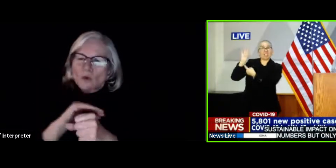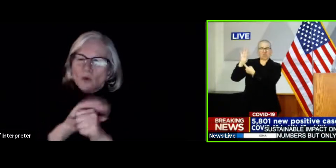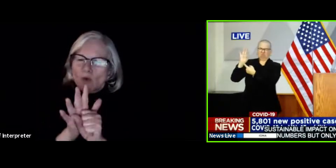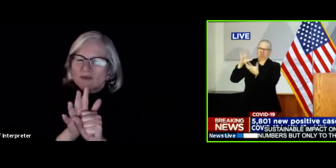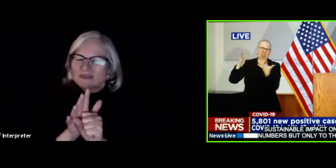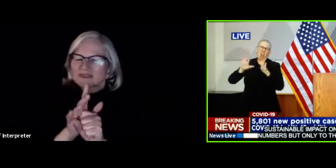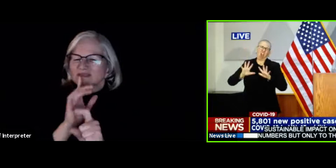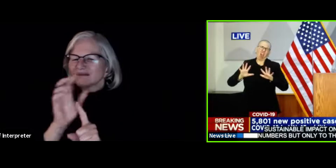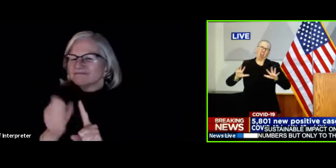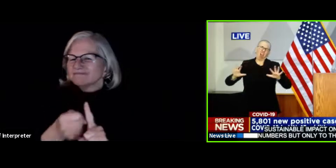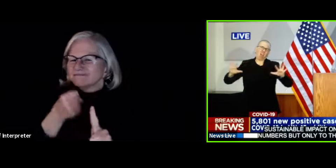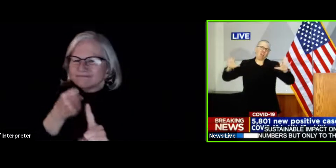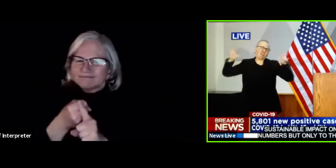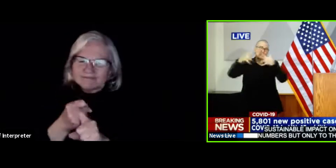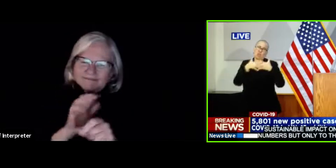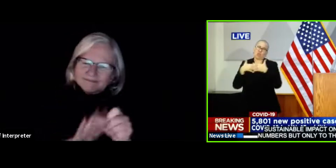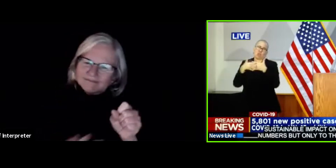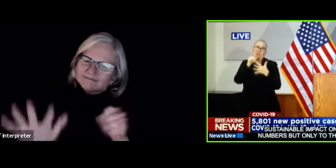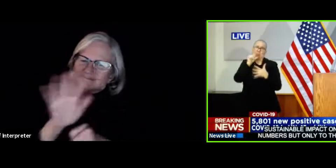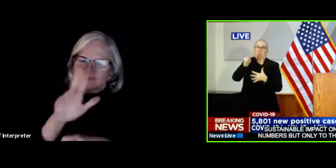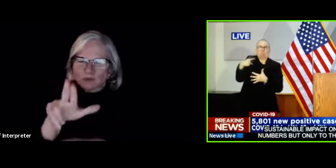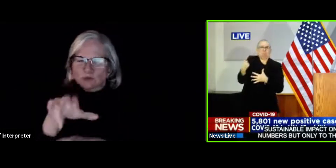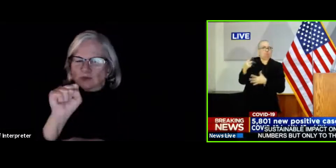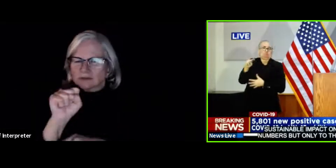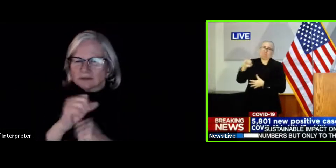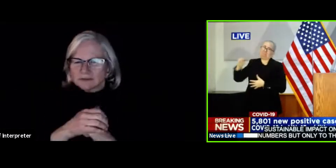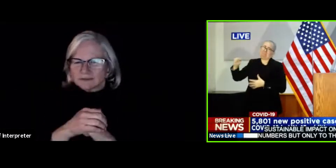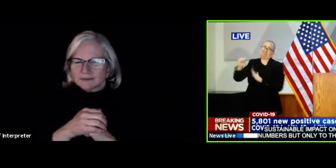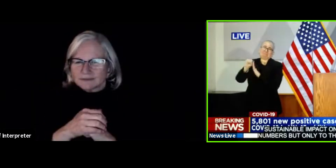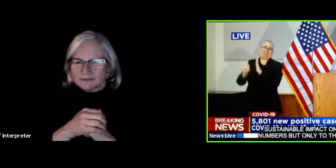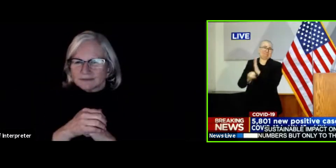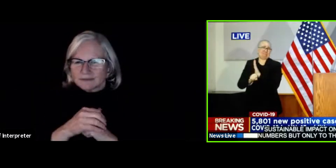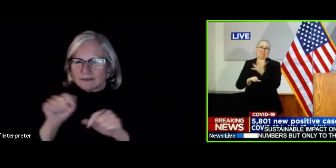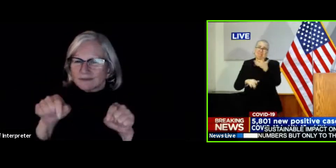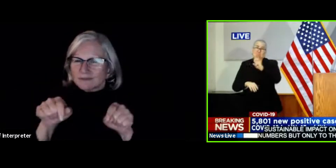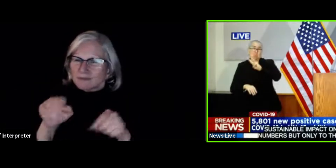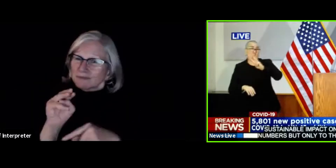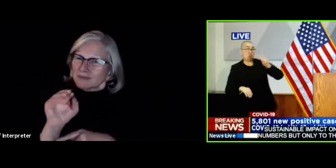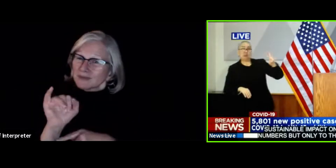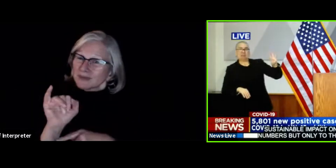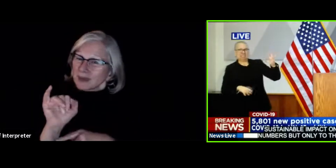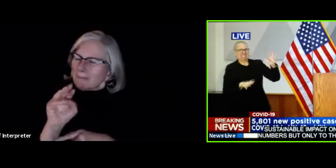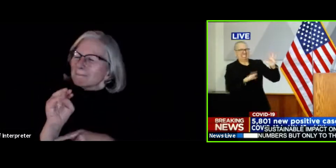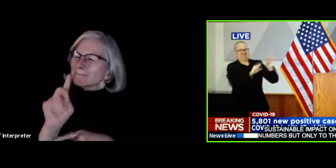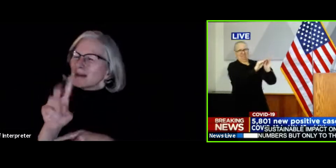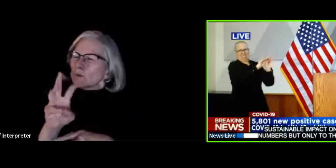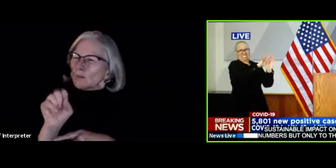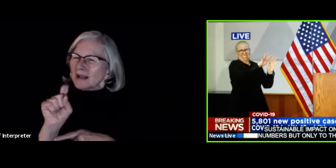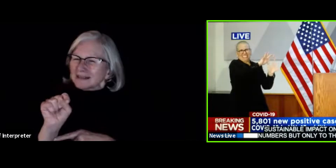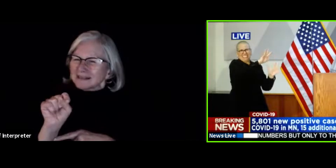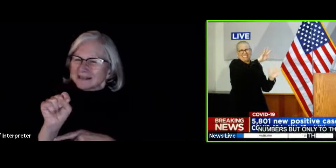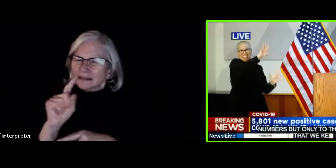SO IT IS UPPER MIDWEST HAS BEEN PARTICULAR PARTICULARLY HARD IN THESE RECENT WEEKS AND FOR QUITE A WHILE,